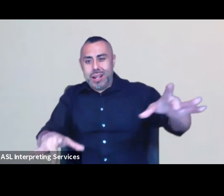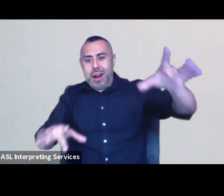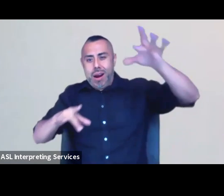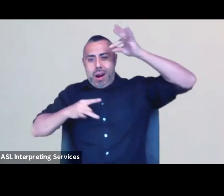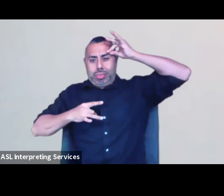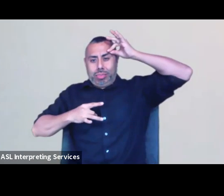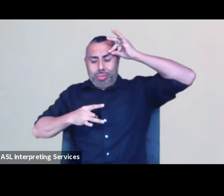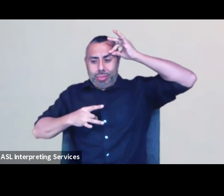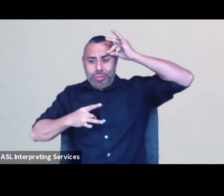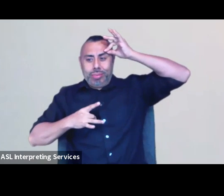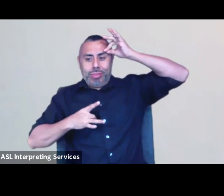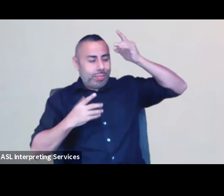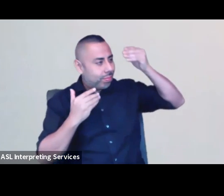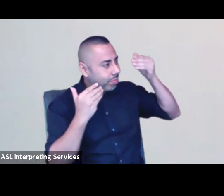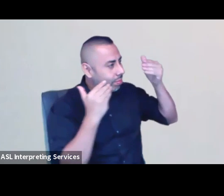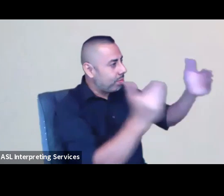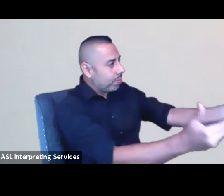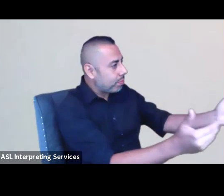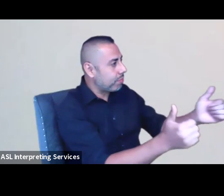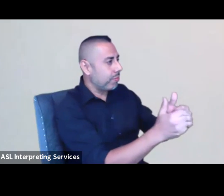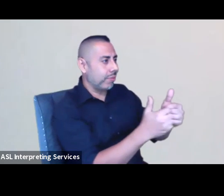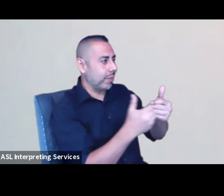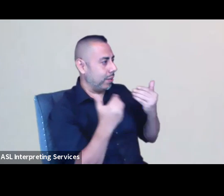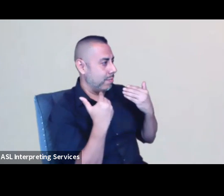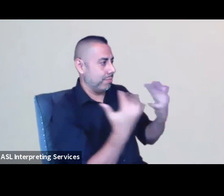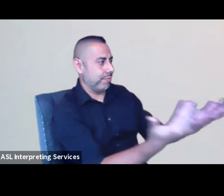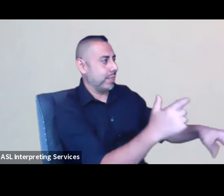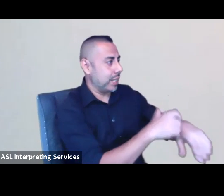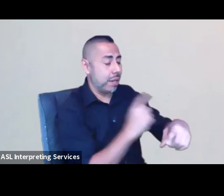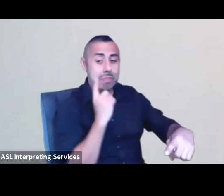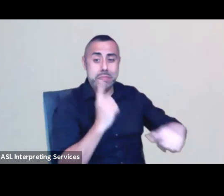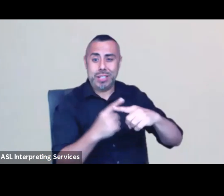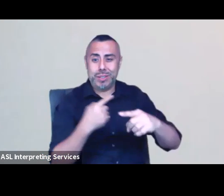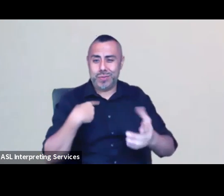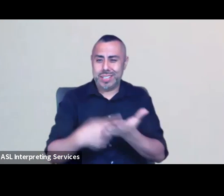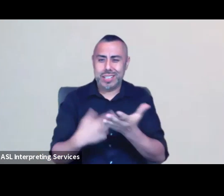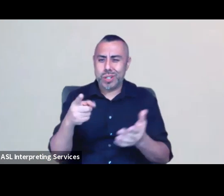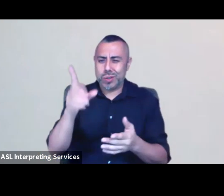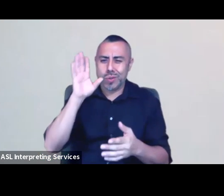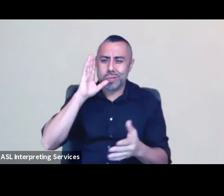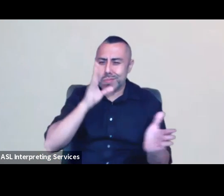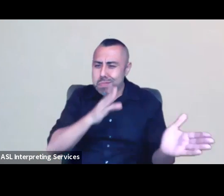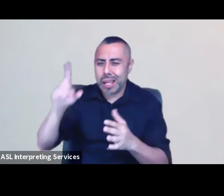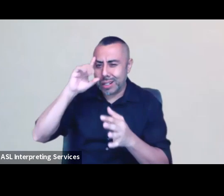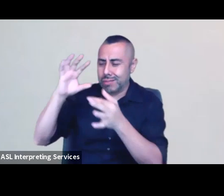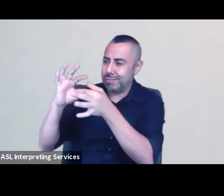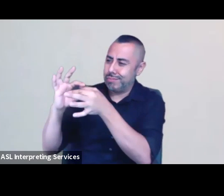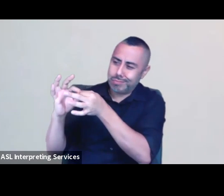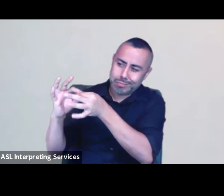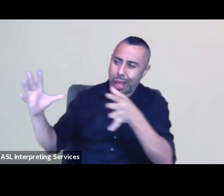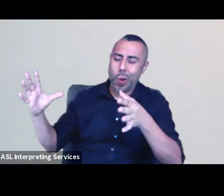into this time and things you wanted to let go of. And so I also wanted to now invite us